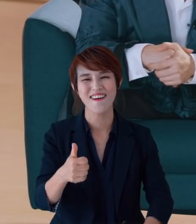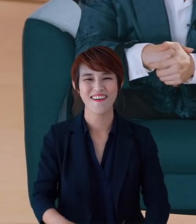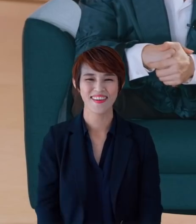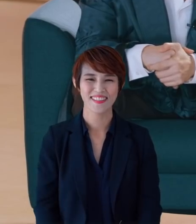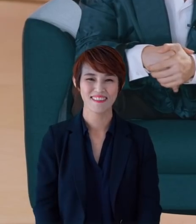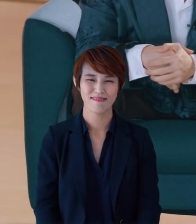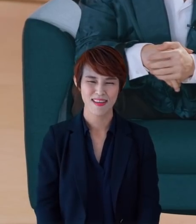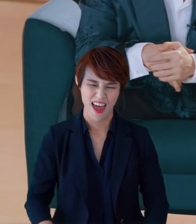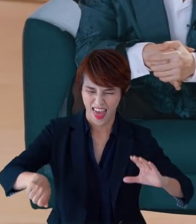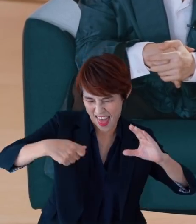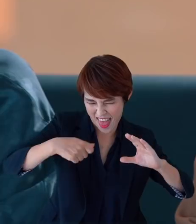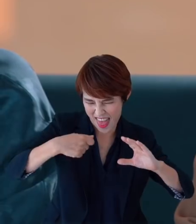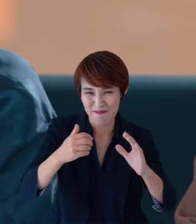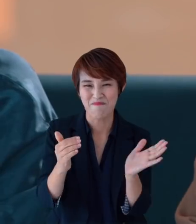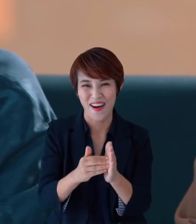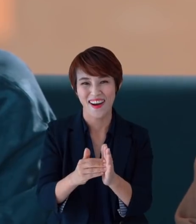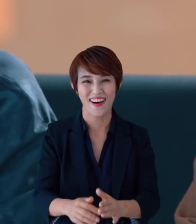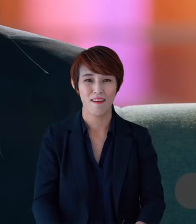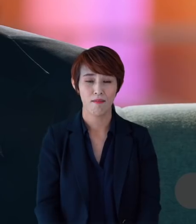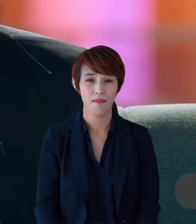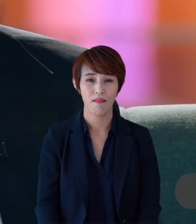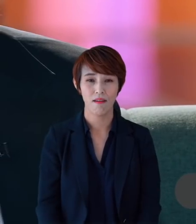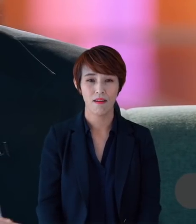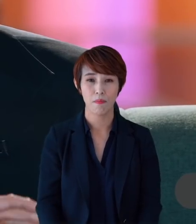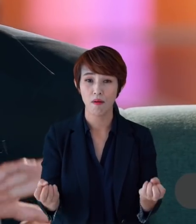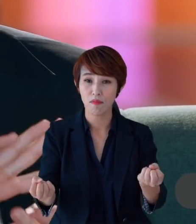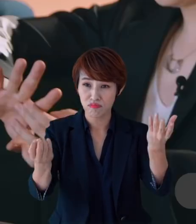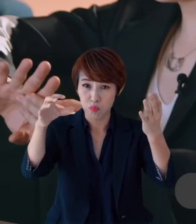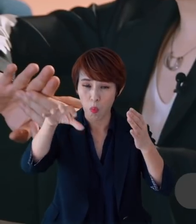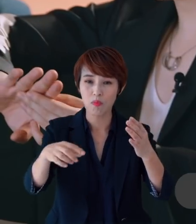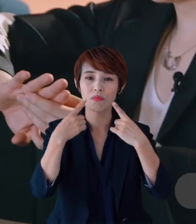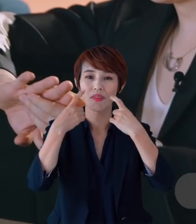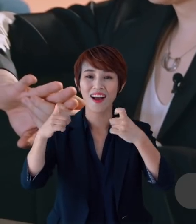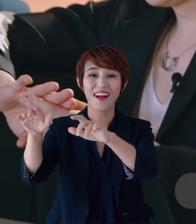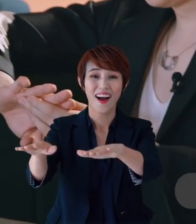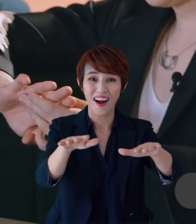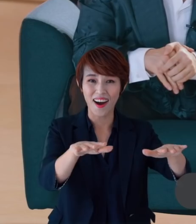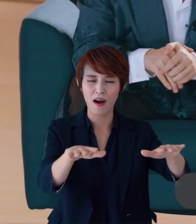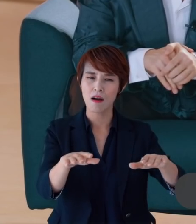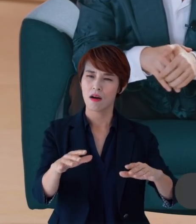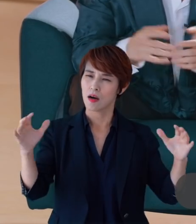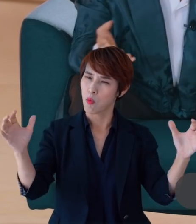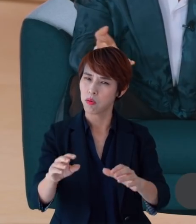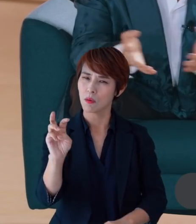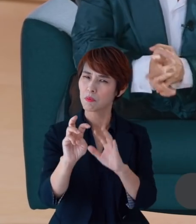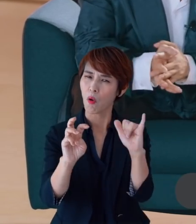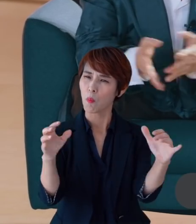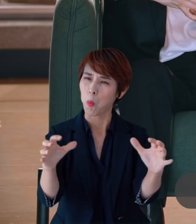j-hope: We really ate a lot. Jung Kook: And we also filmed the festival scene at the Hangang River. Jin: We gathered 30 people.